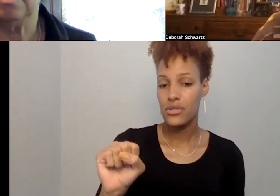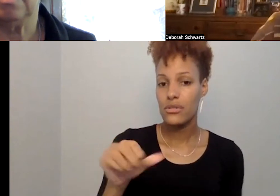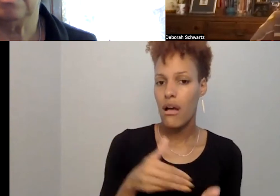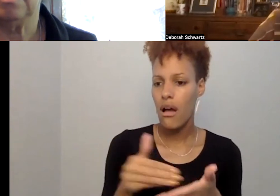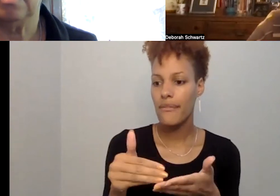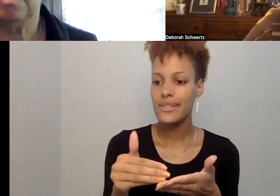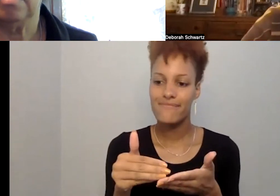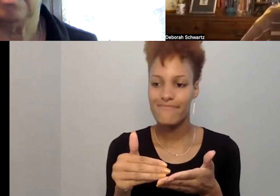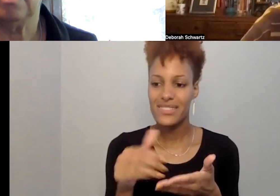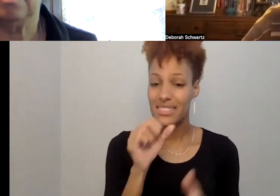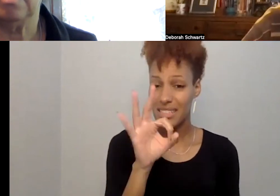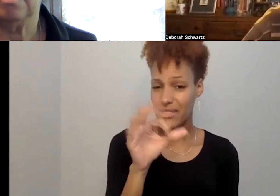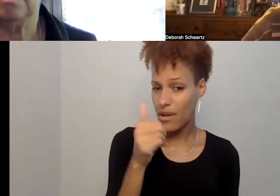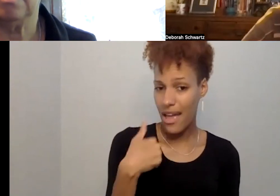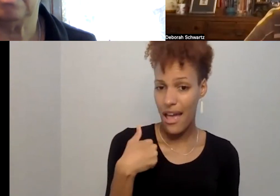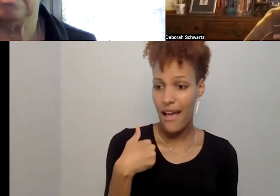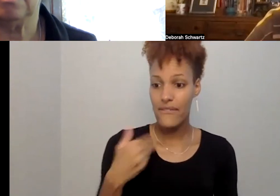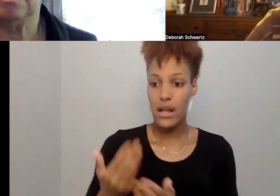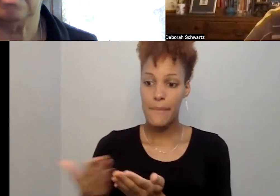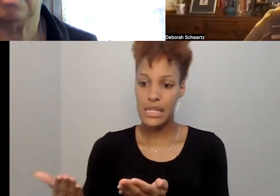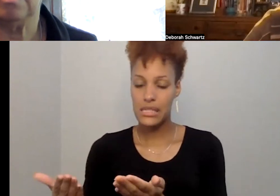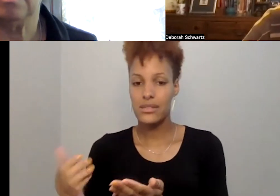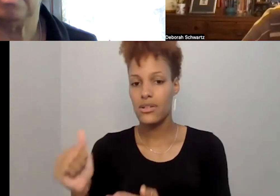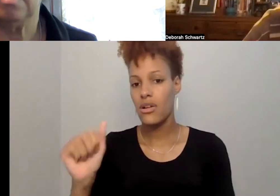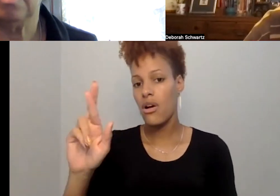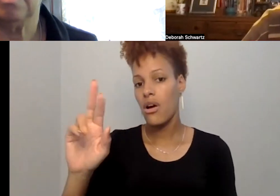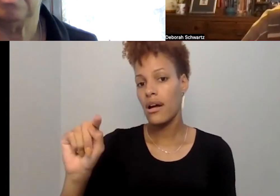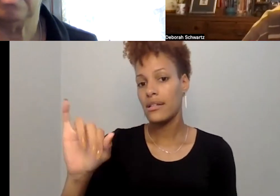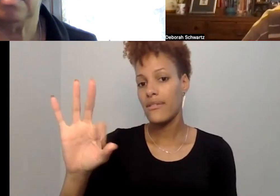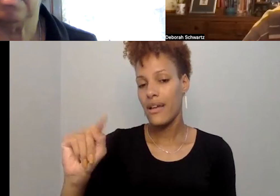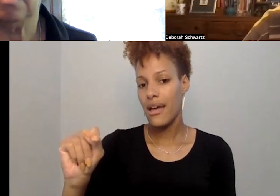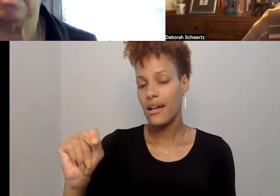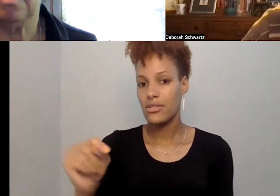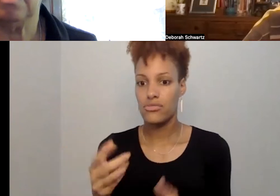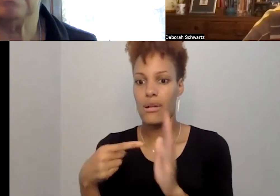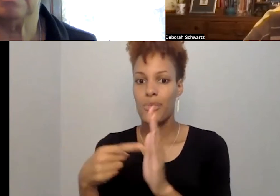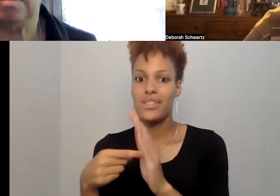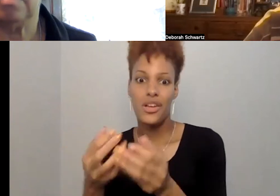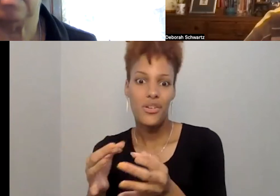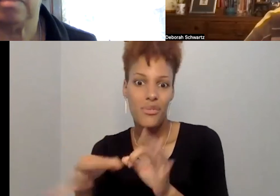don't have an artifact to represent an important idea, we'll find another way to represent the idea